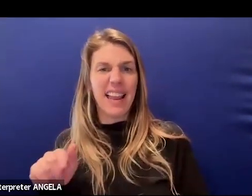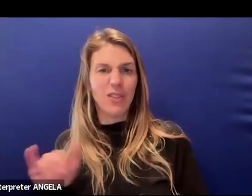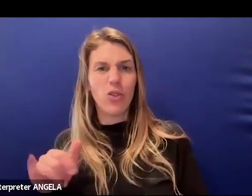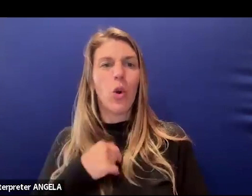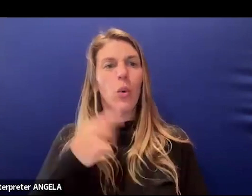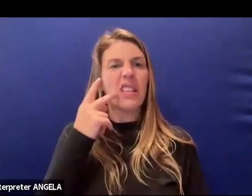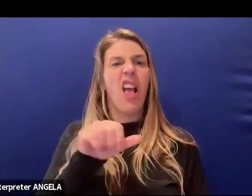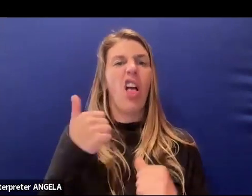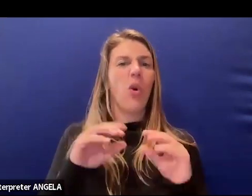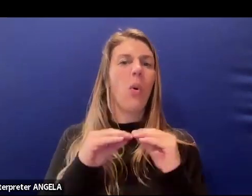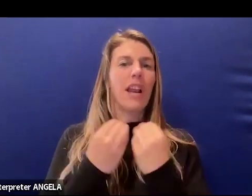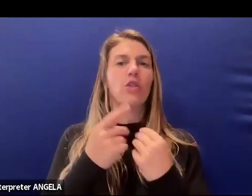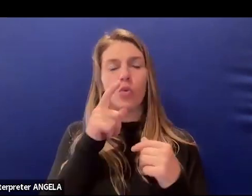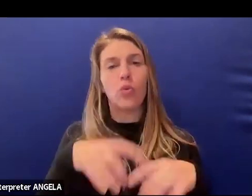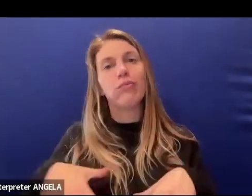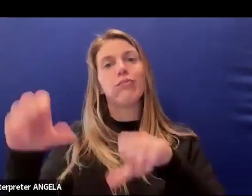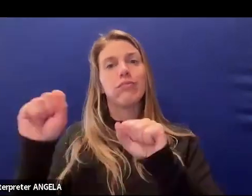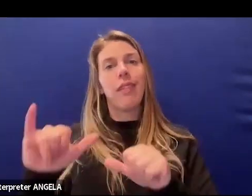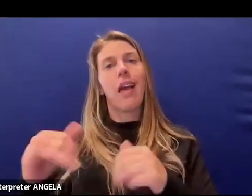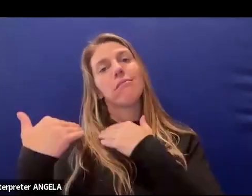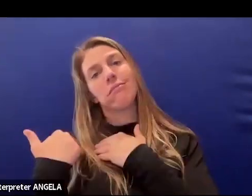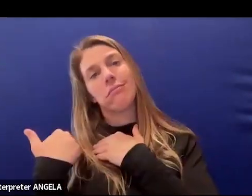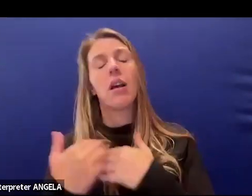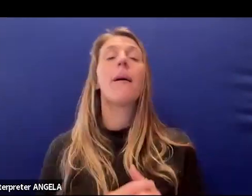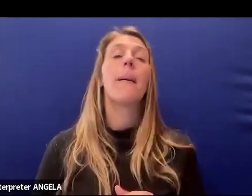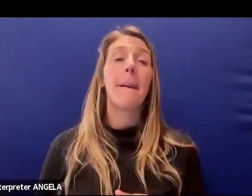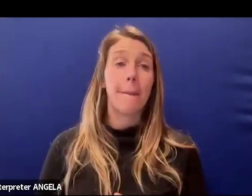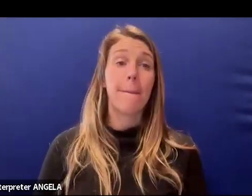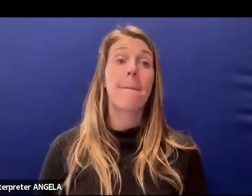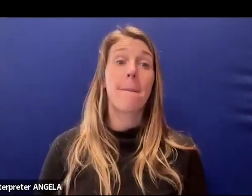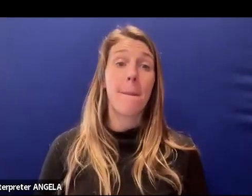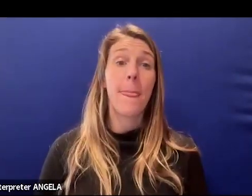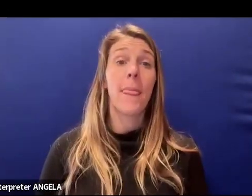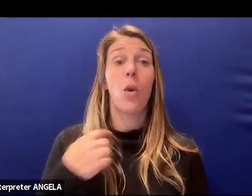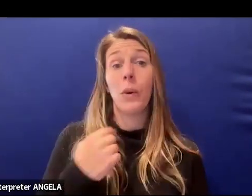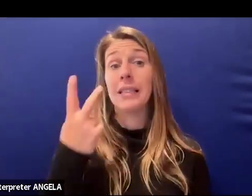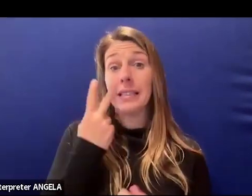We've also seen other organizations take this up. The other thing that we're seeing more and more about